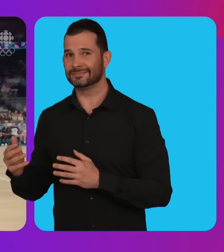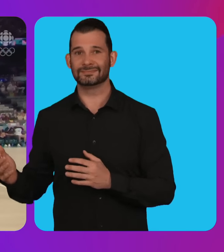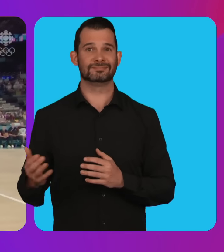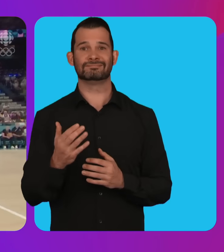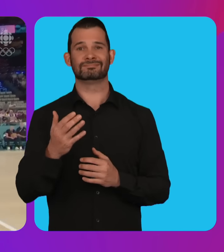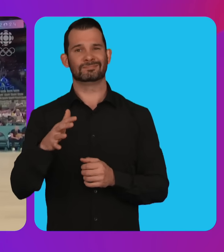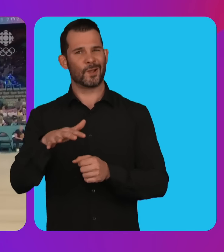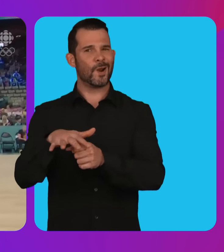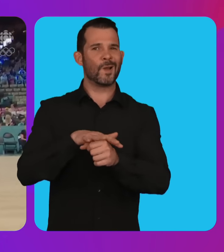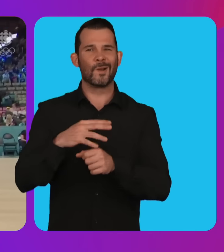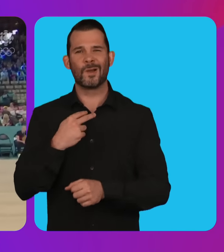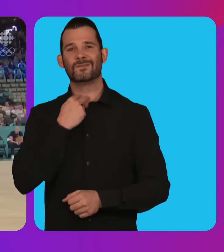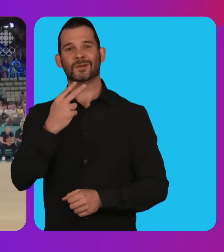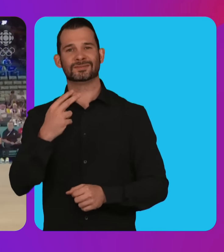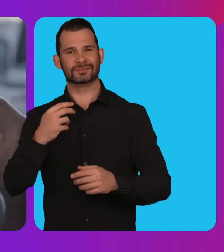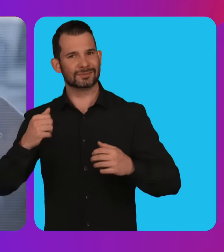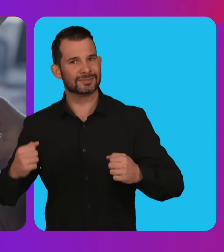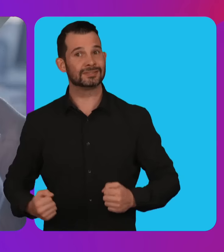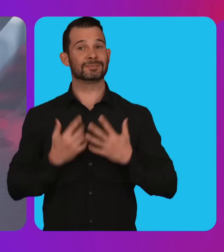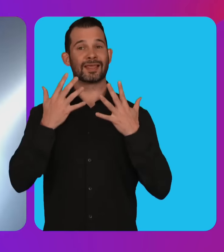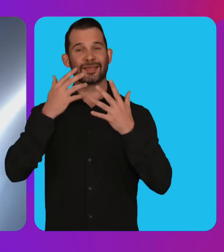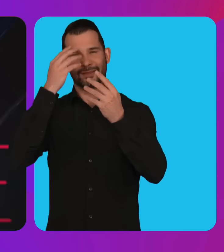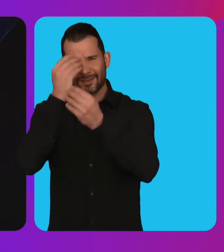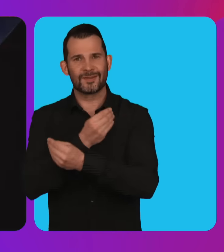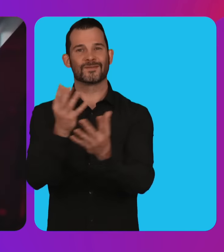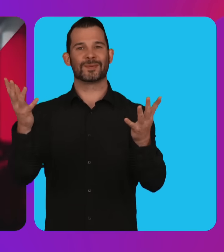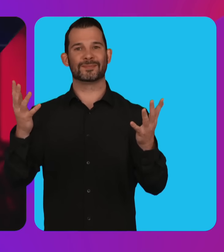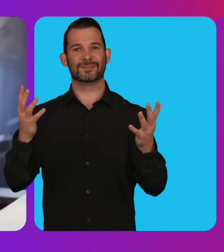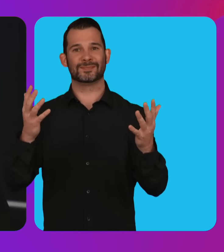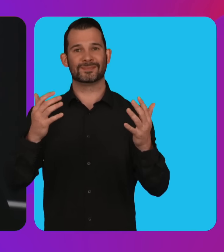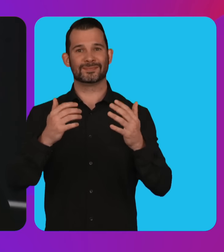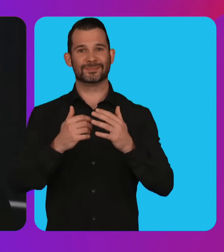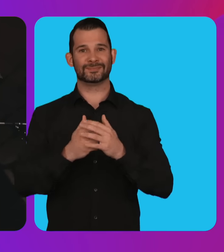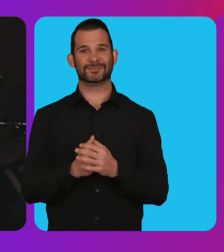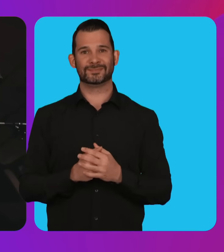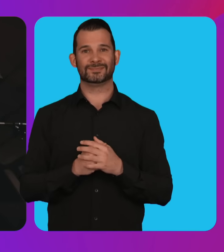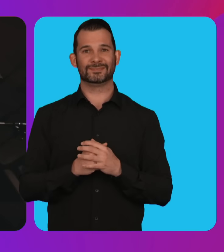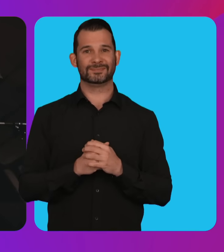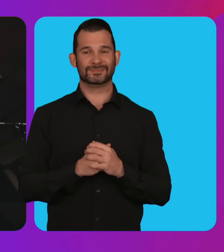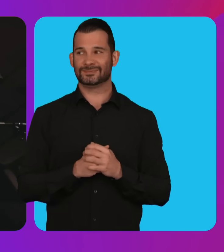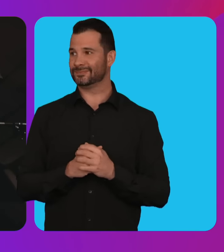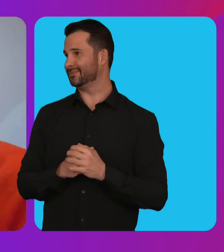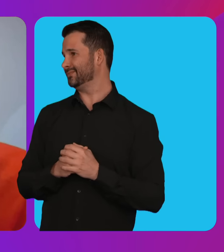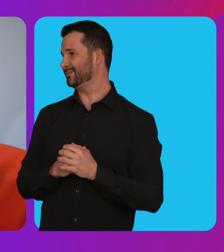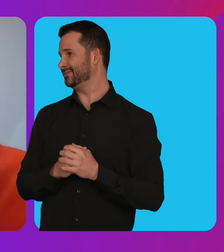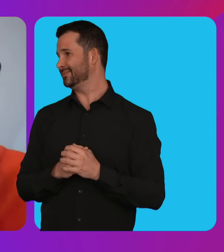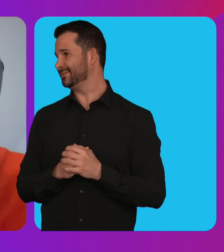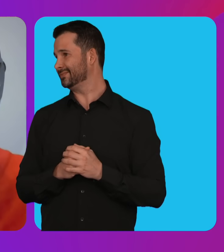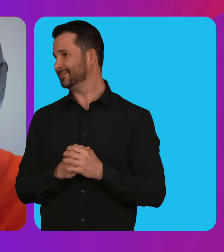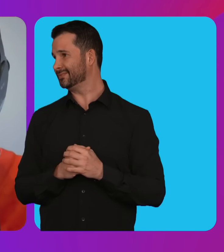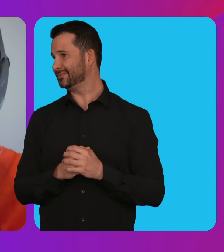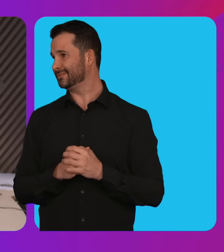ᐊᖅᓴᒥᒃ ᐱᓯᒪᓚᐅᓐᖏᑦᑐᑦ ᐱᒋᐊᓕᓵᖅᑎᓪᓗᒋᑦ. [Narrator] --to the local voices that inspire and inform. This is the current.